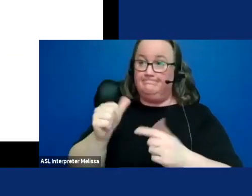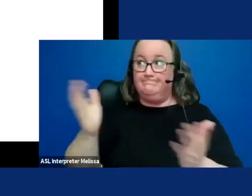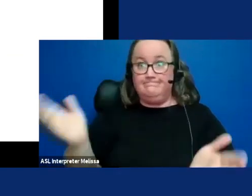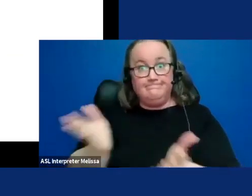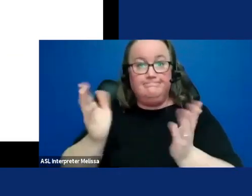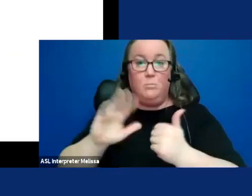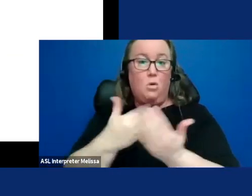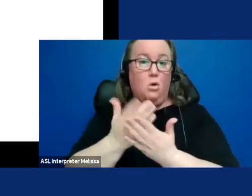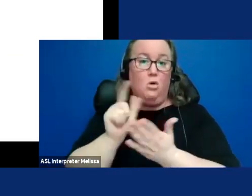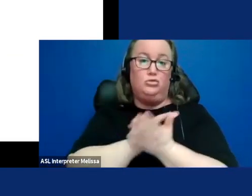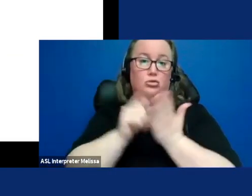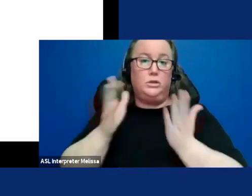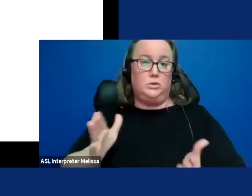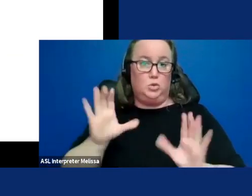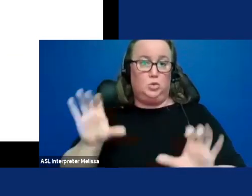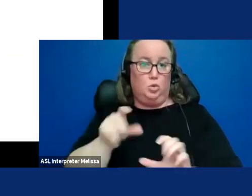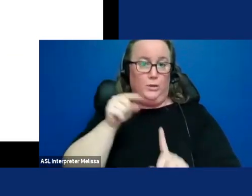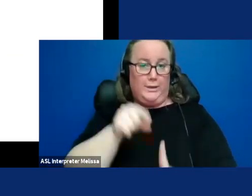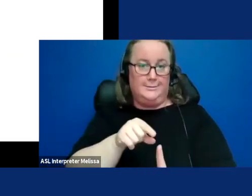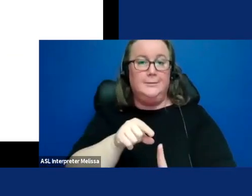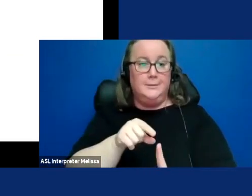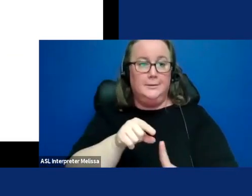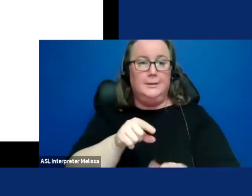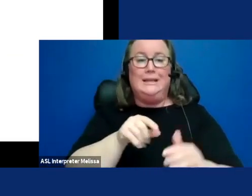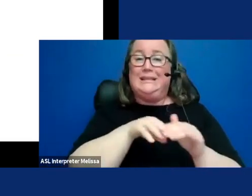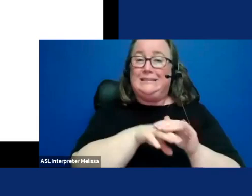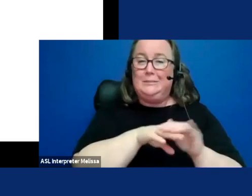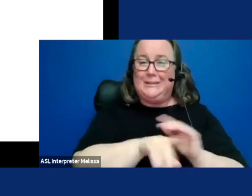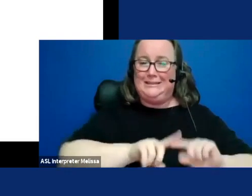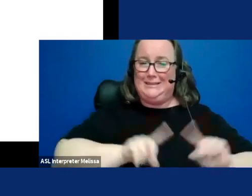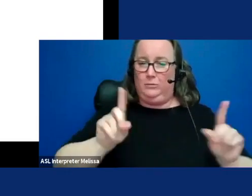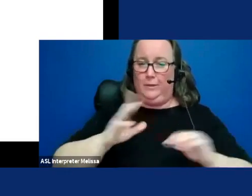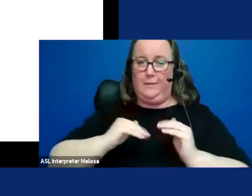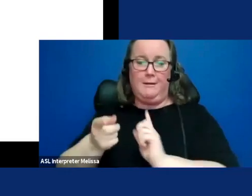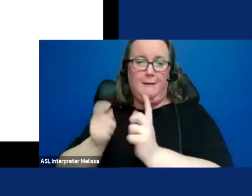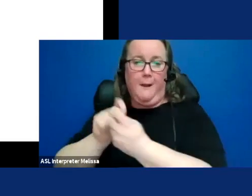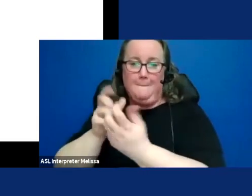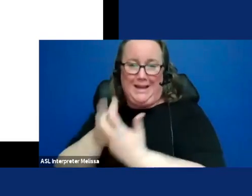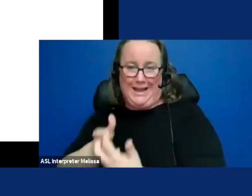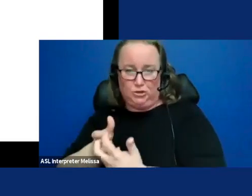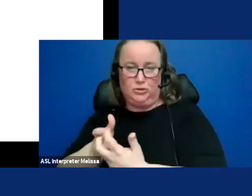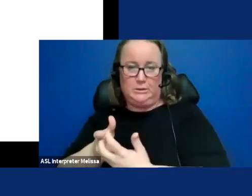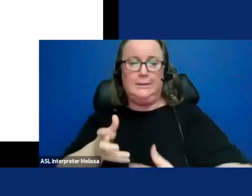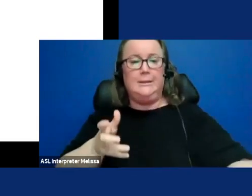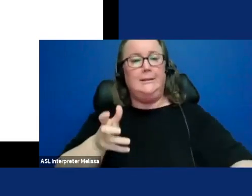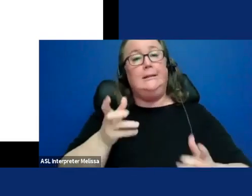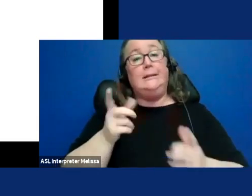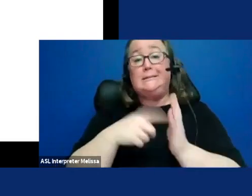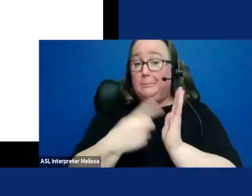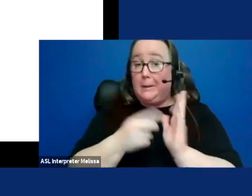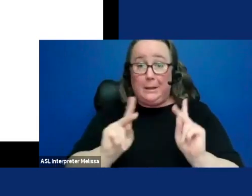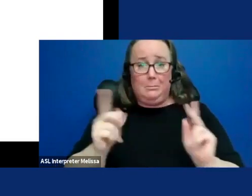Accessibility is different from accommodations, even though sometimes those words are used interchangeably.